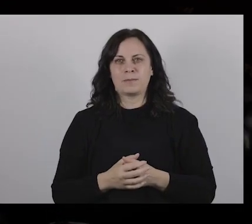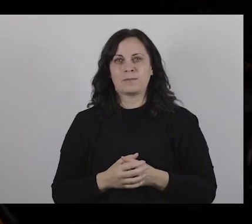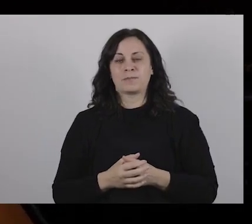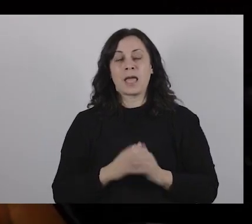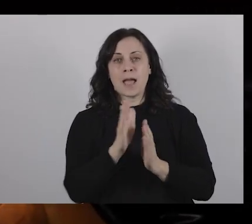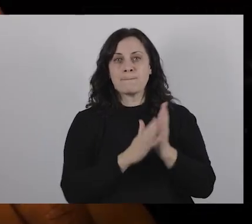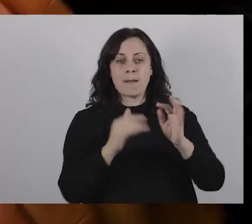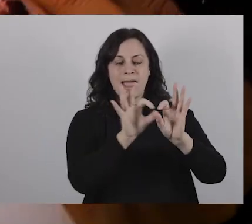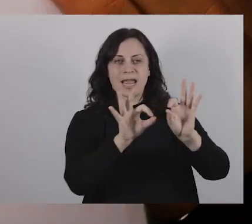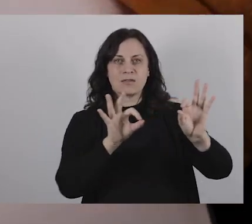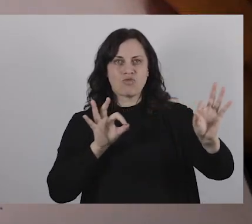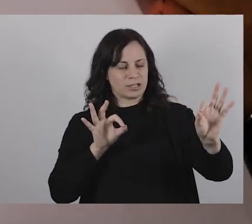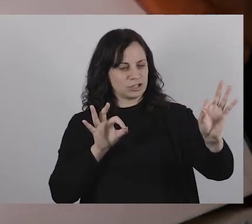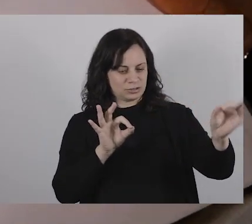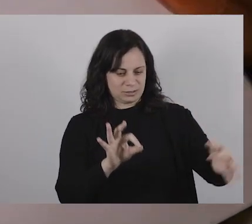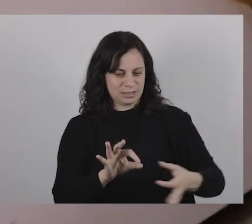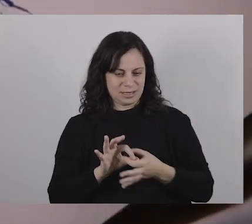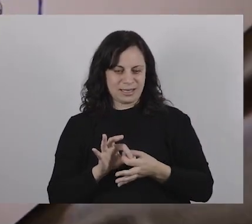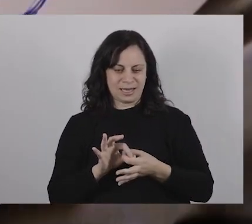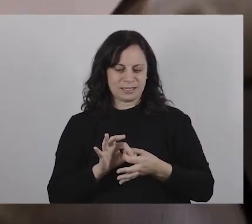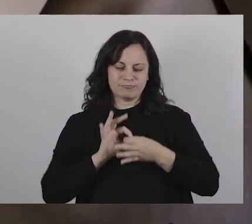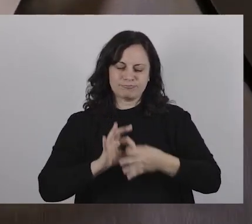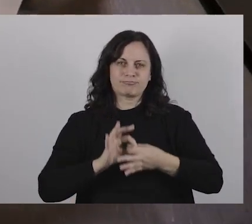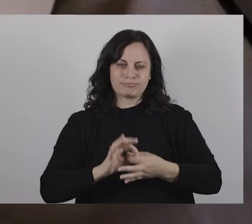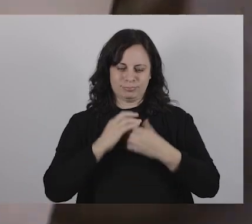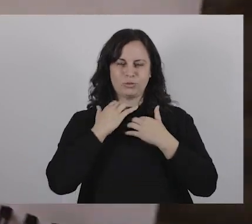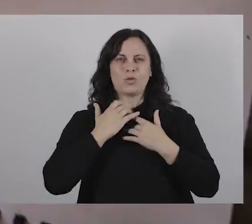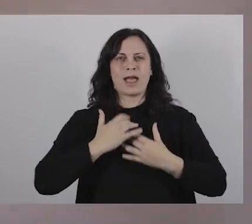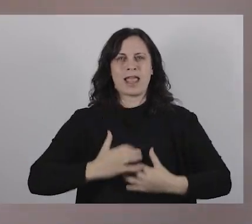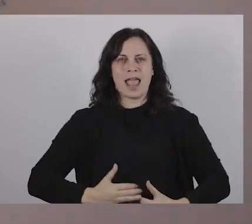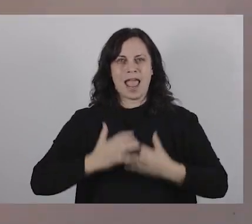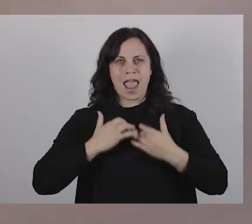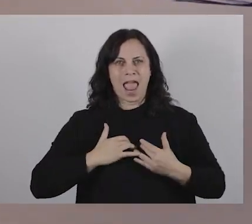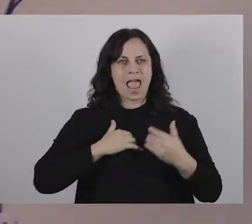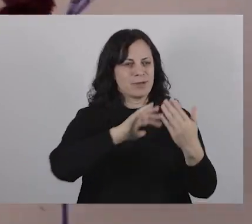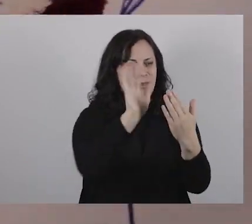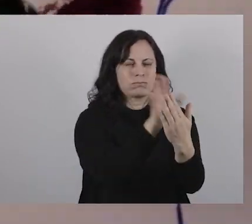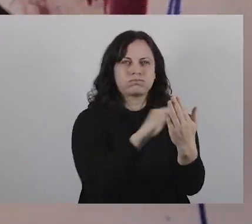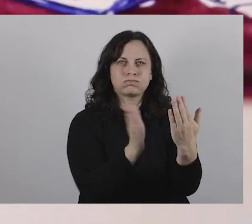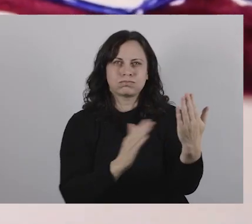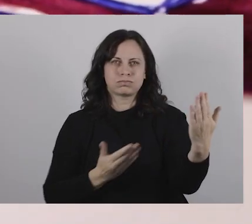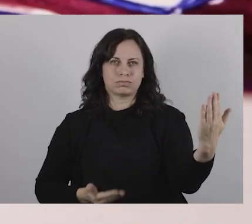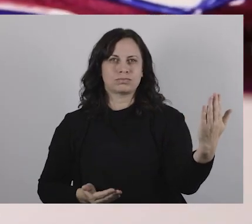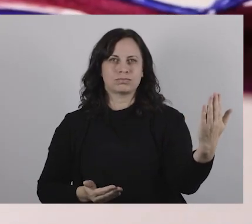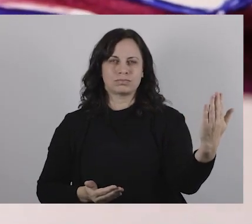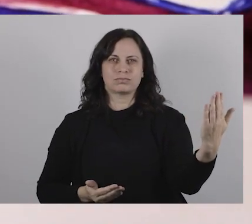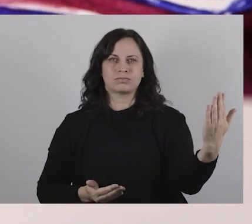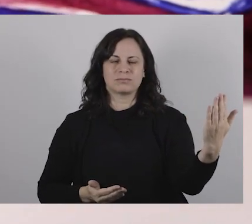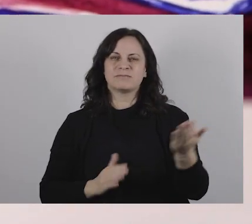My paintbrush was an extension of my finger, of my hand, of my arm. And I knew that I didn't need to